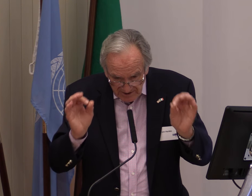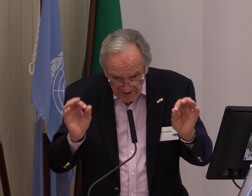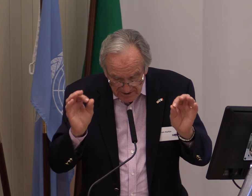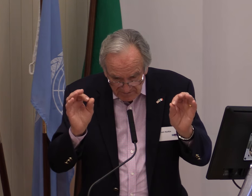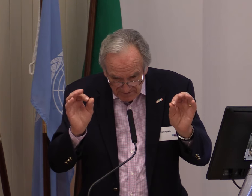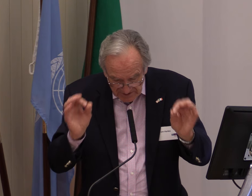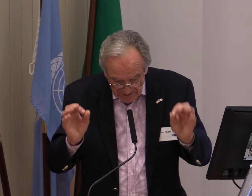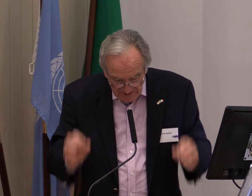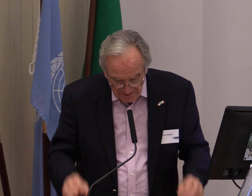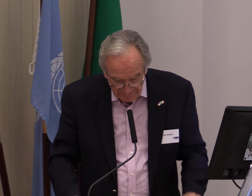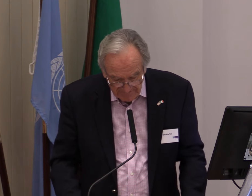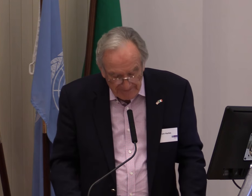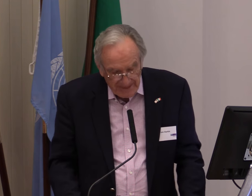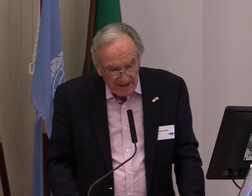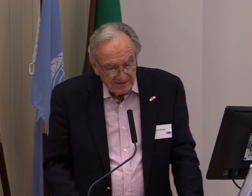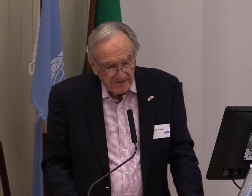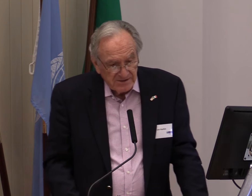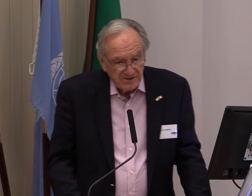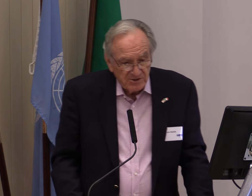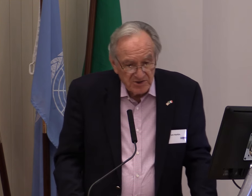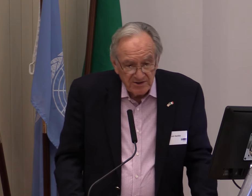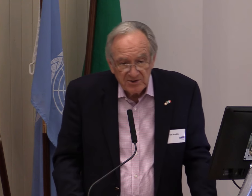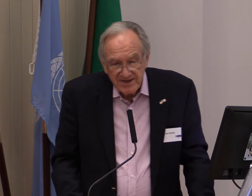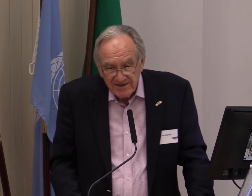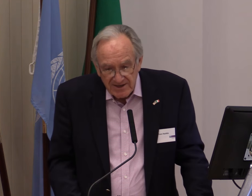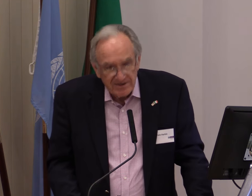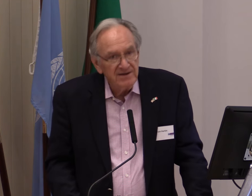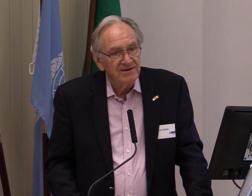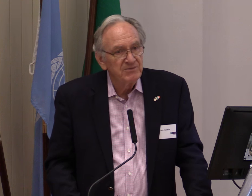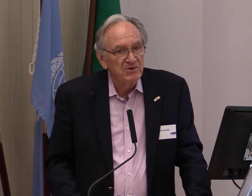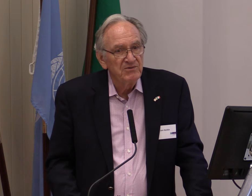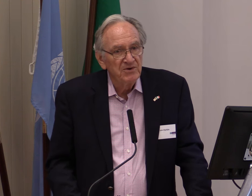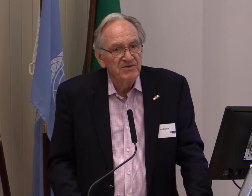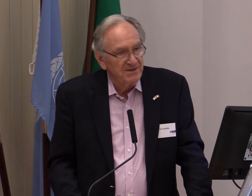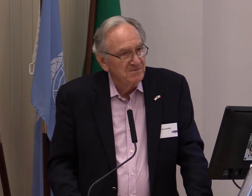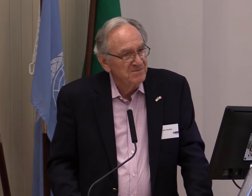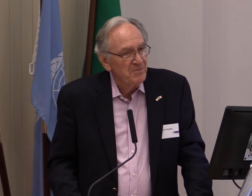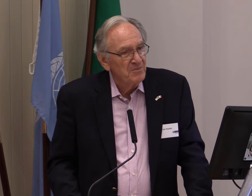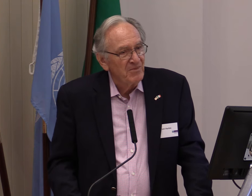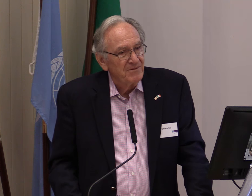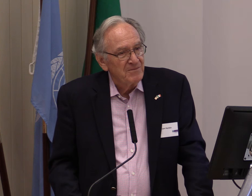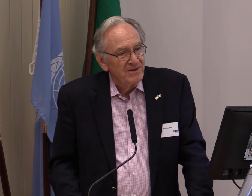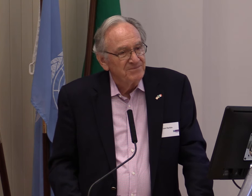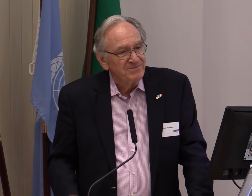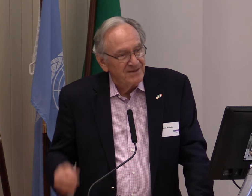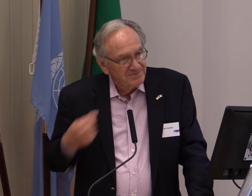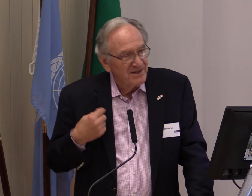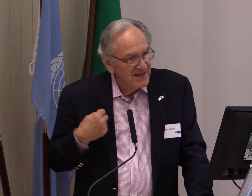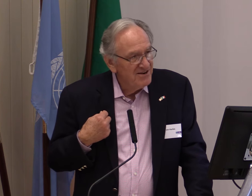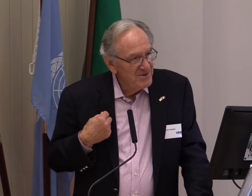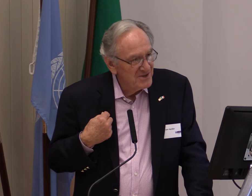kinds of legislation. So Senator Ted Kennedy, I'm sure you've heard of him, gave me the